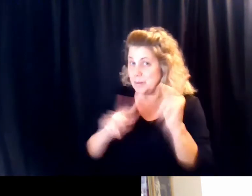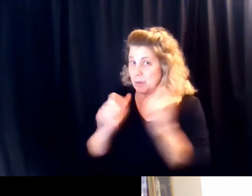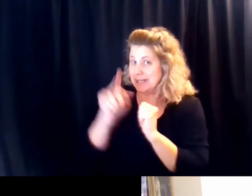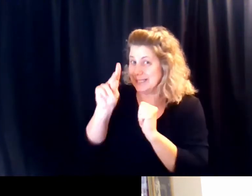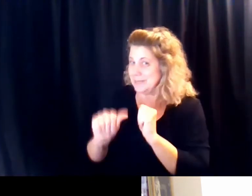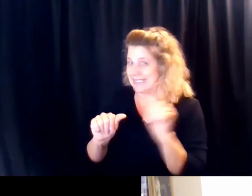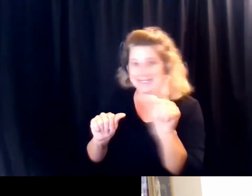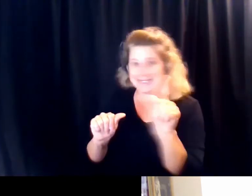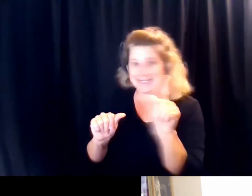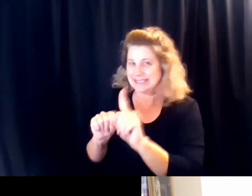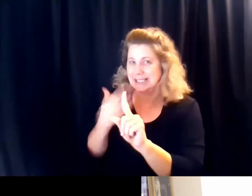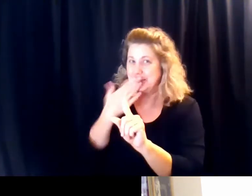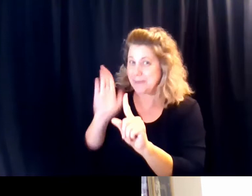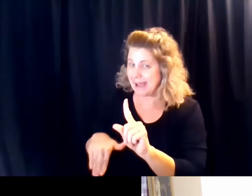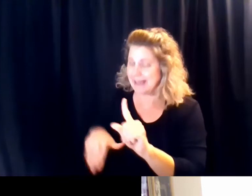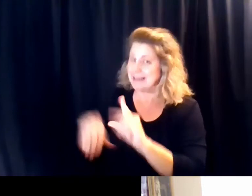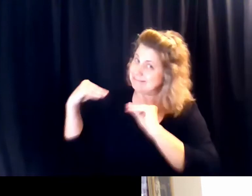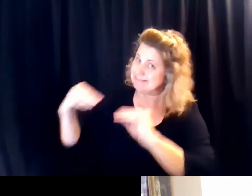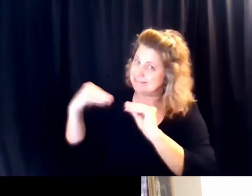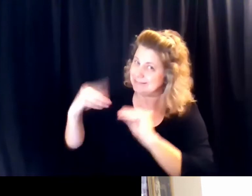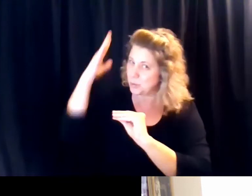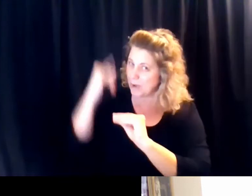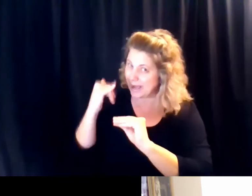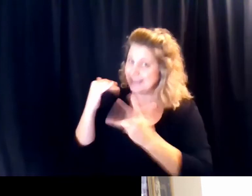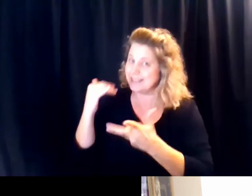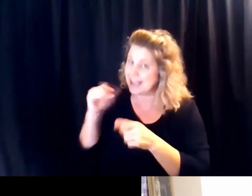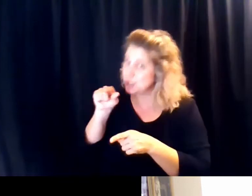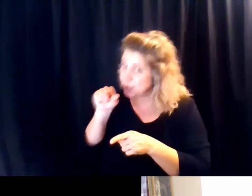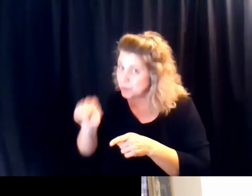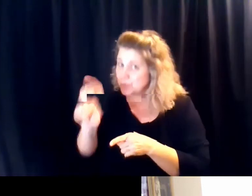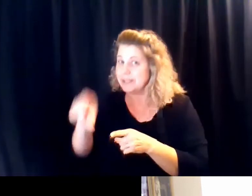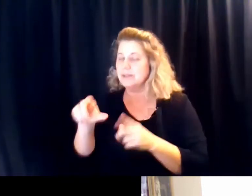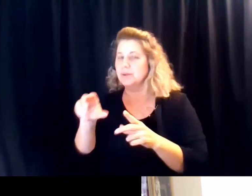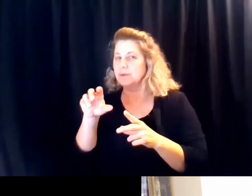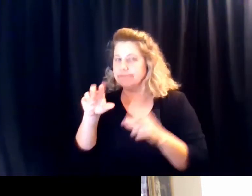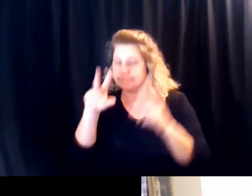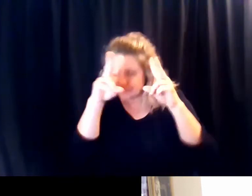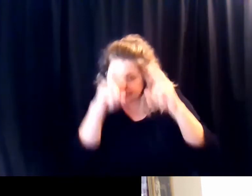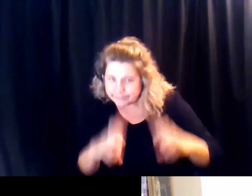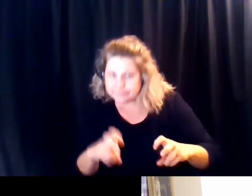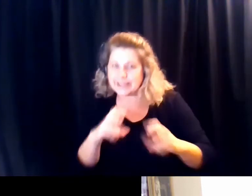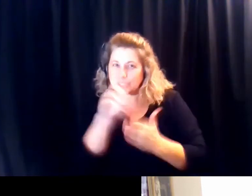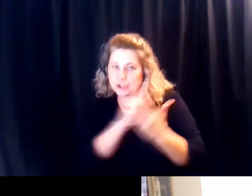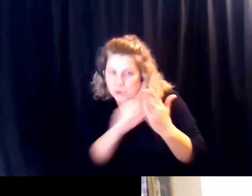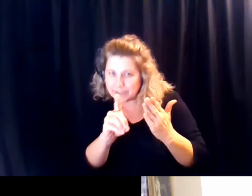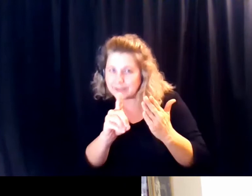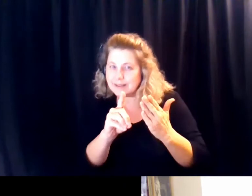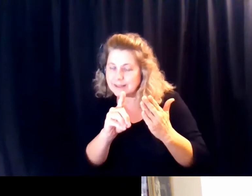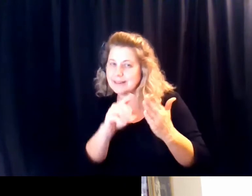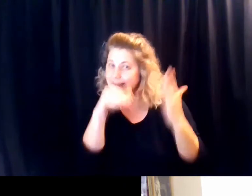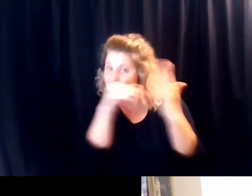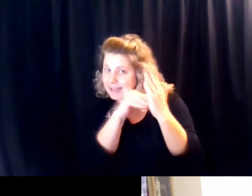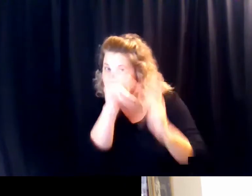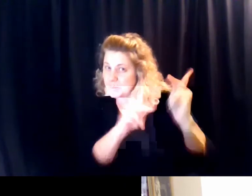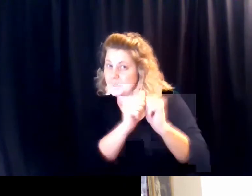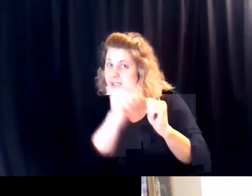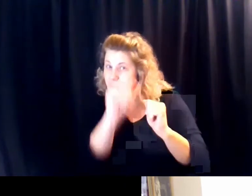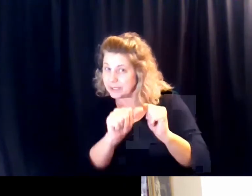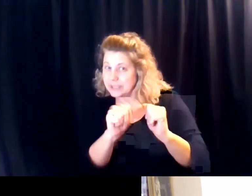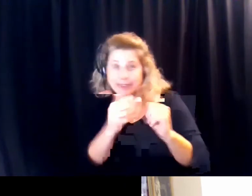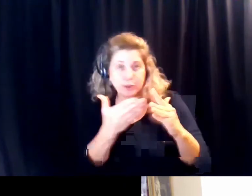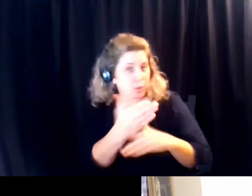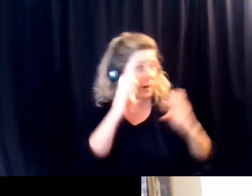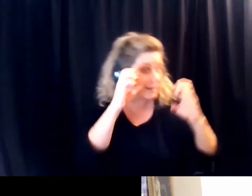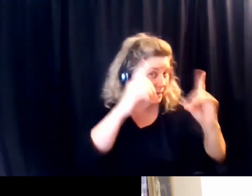Judith Heumann: Modern schools where teachers, they're being paid appropriate wages, where kids are not dropping out of school where they're not winding up in juvenile facilities.